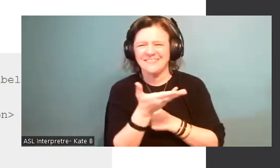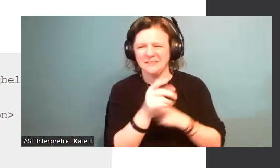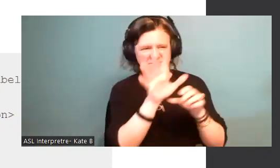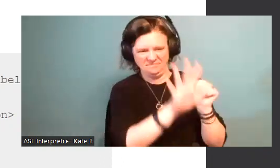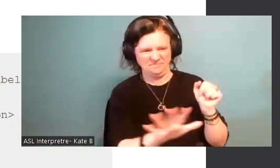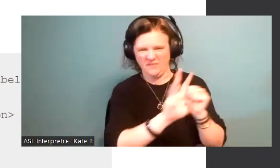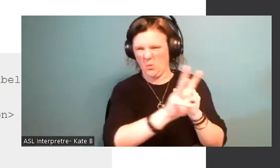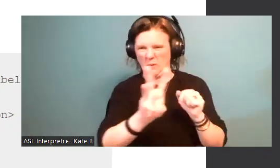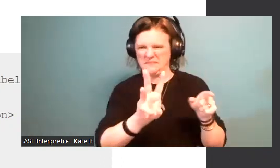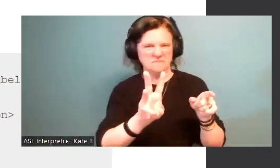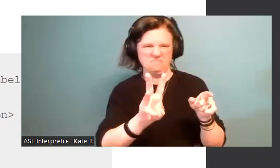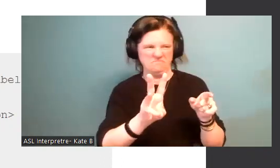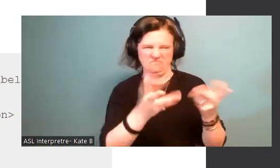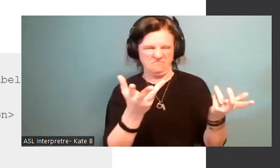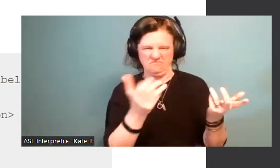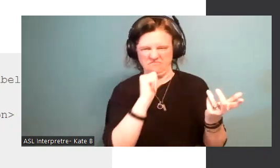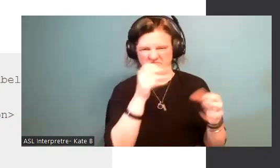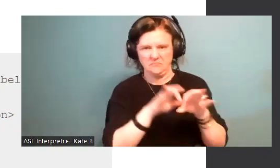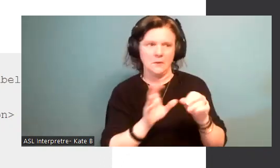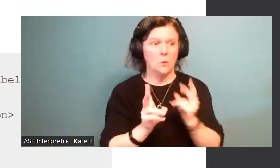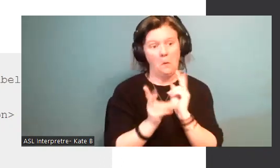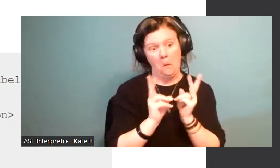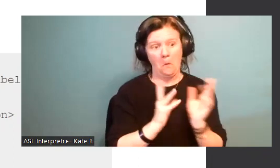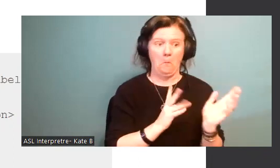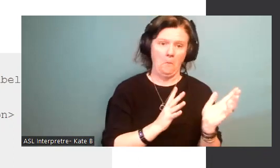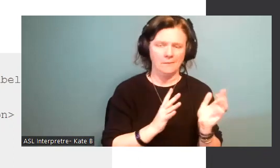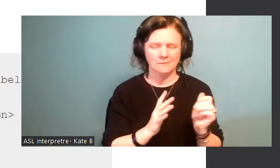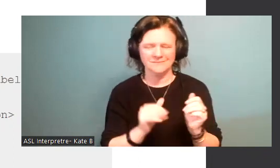images. You can use it to remove decorative